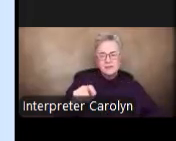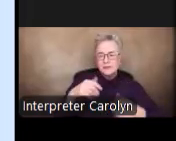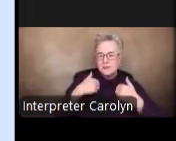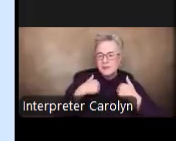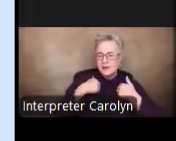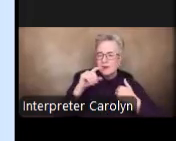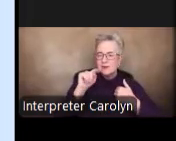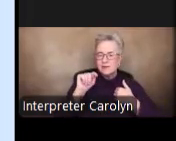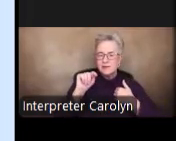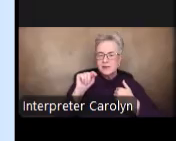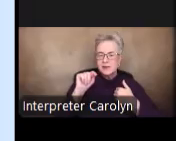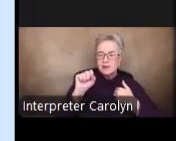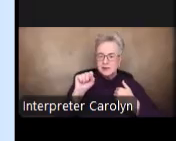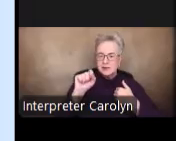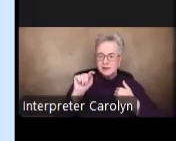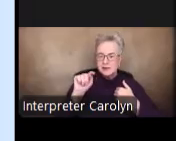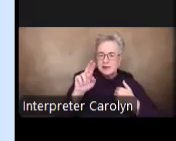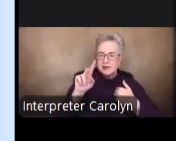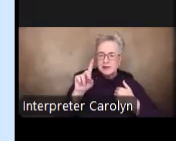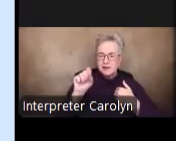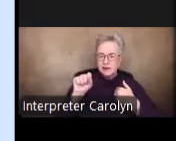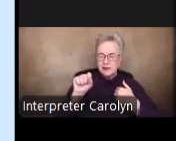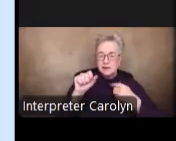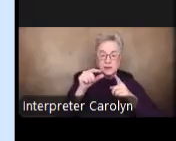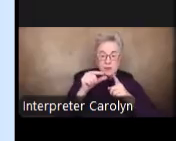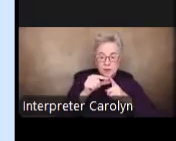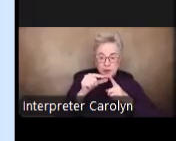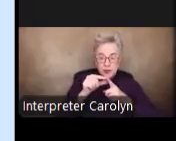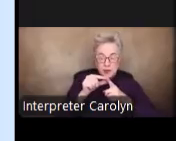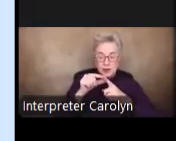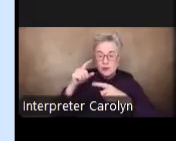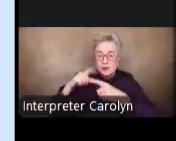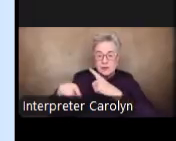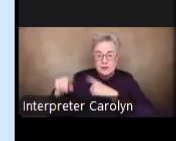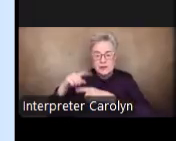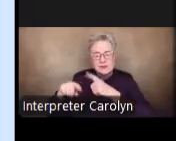spoken or signed can't emerge without this kind of repetitive